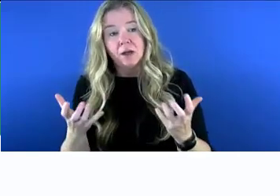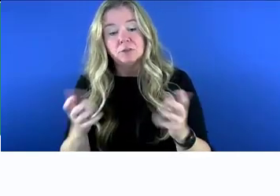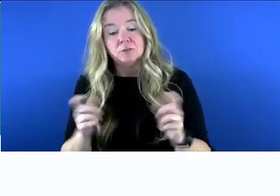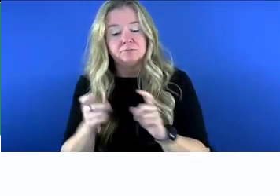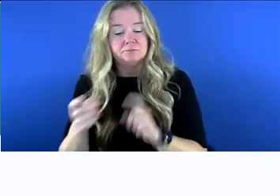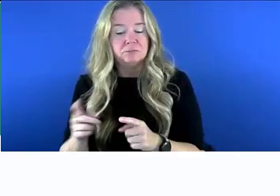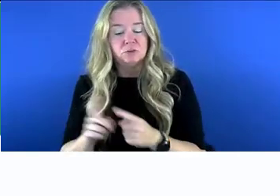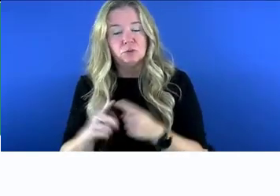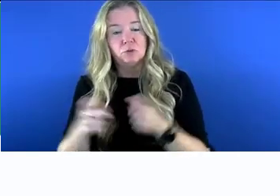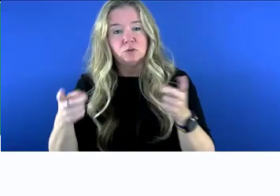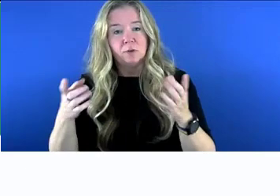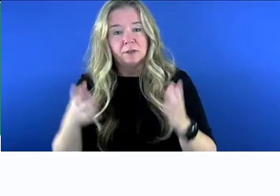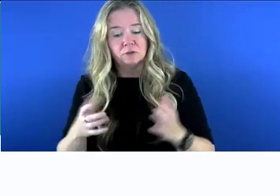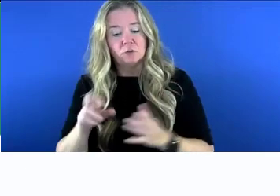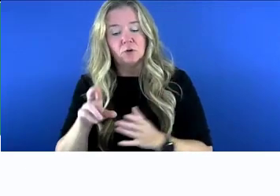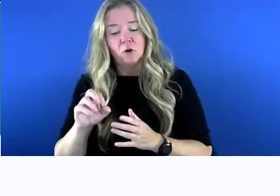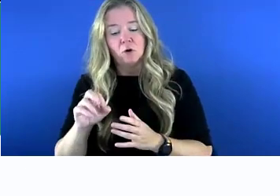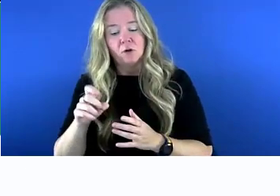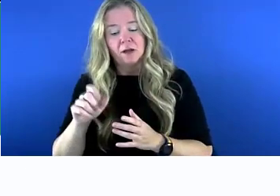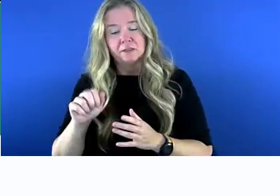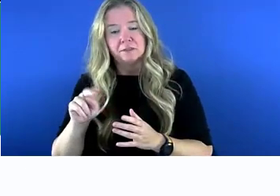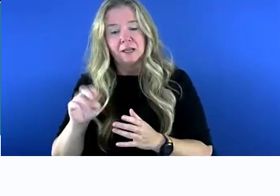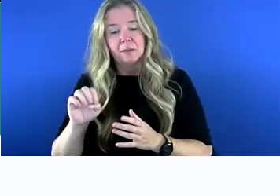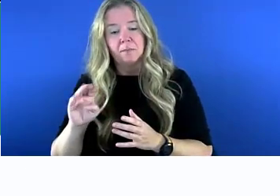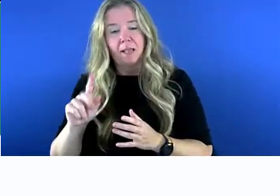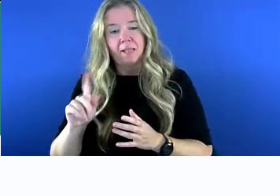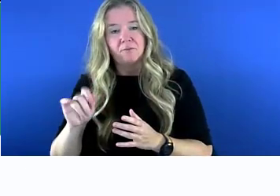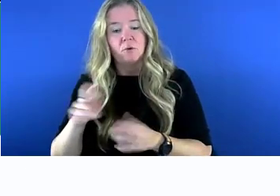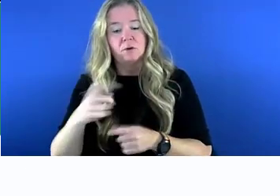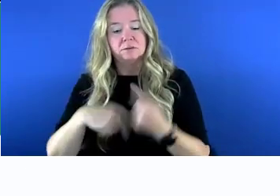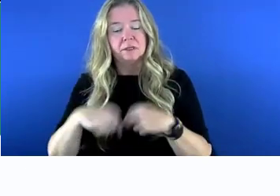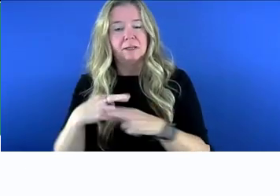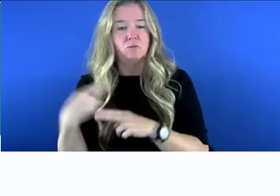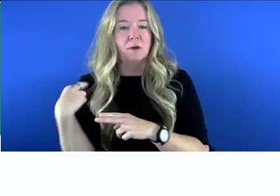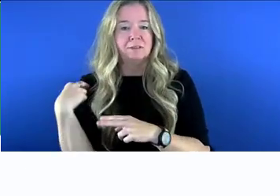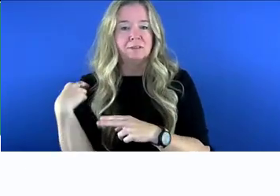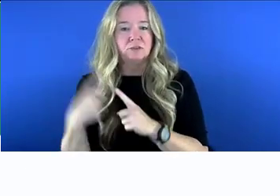to our director, Roxanne Belfour, to greet you.